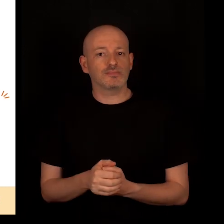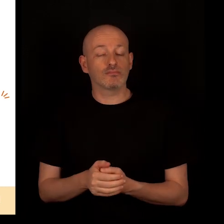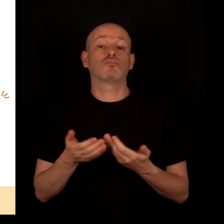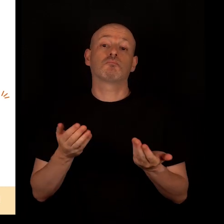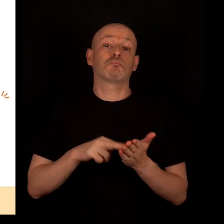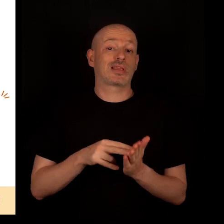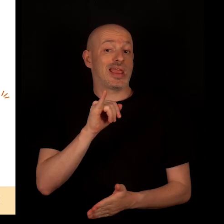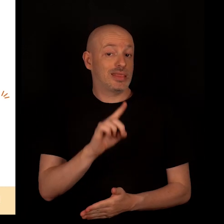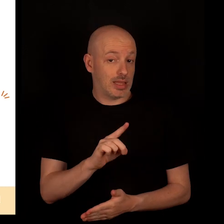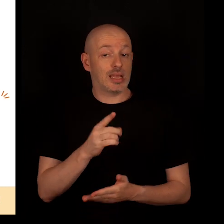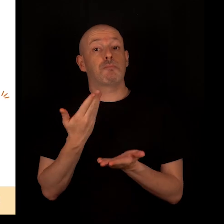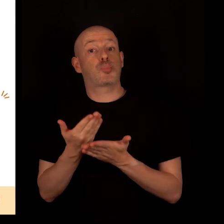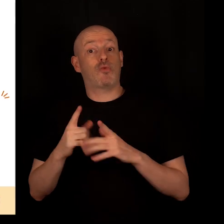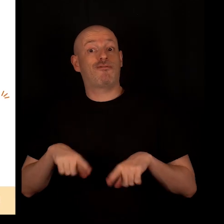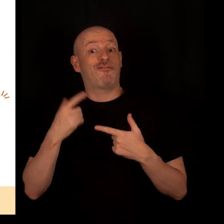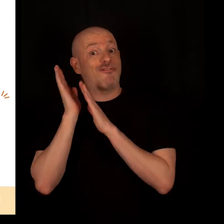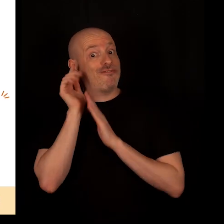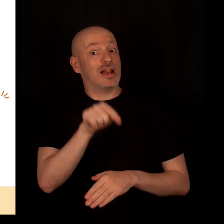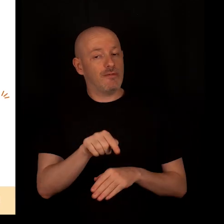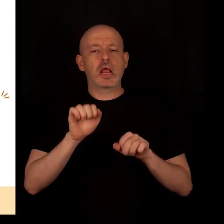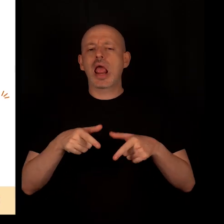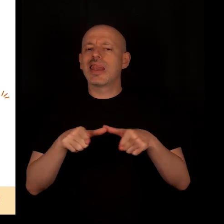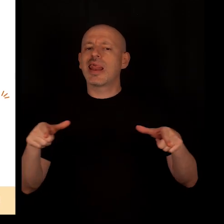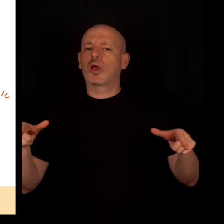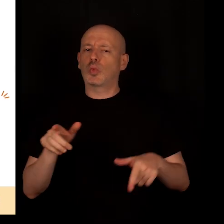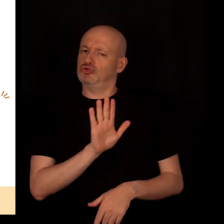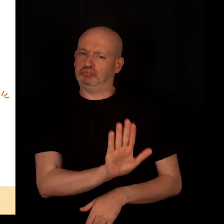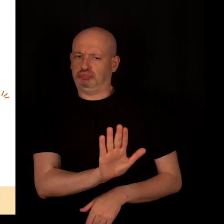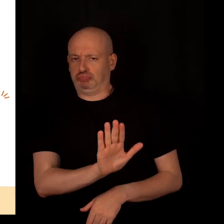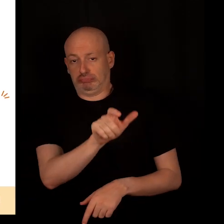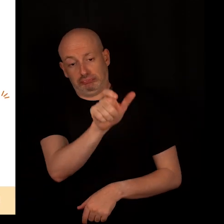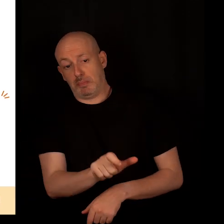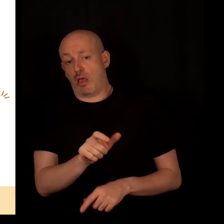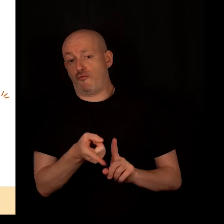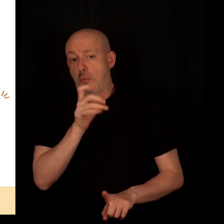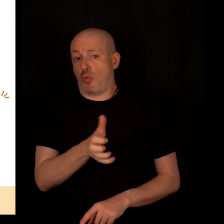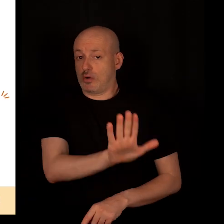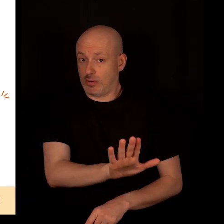So, in fact: ID and proof of residence in the language of the resident,